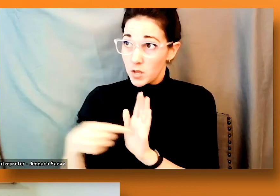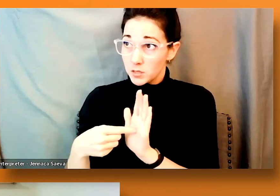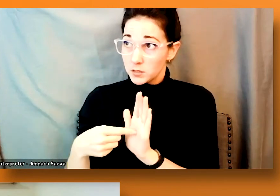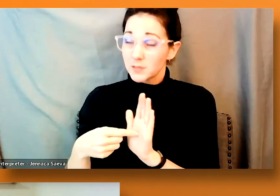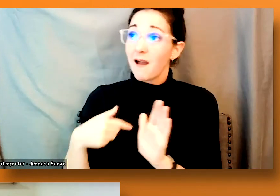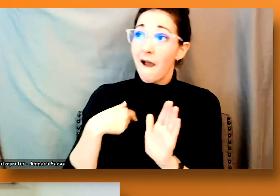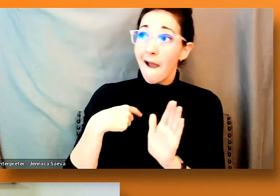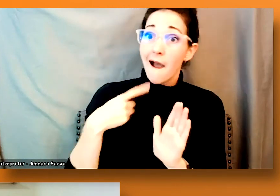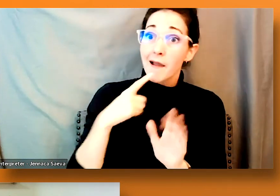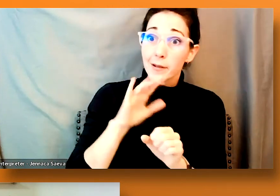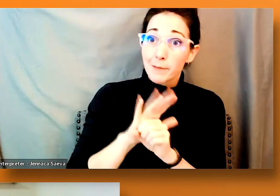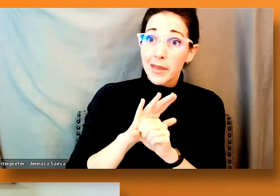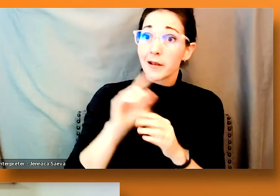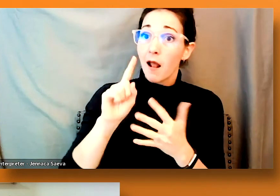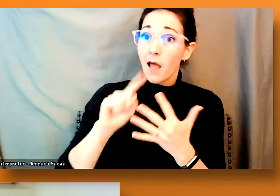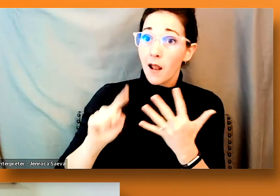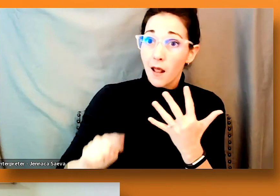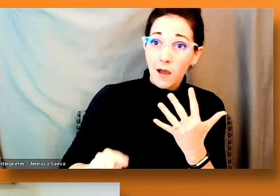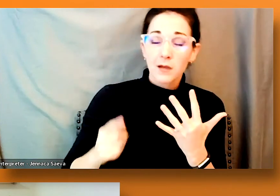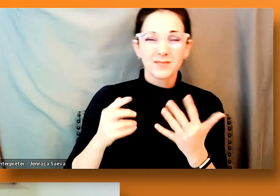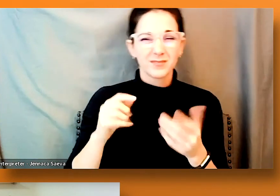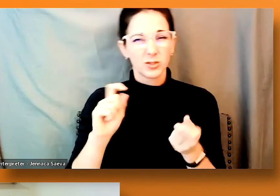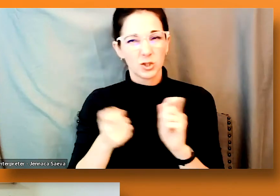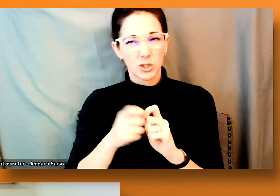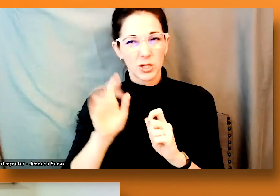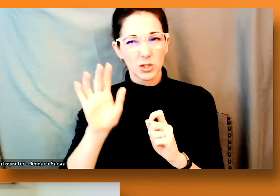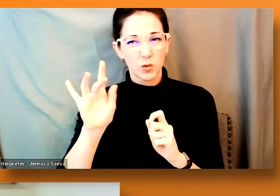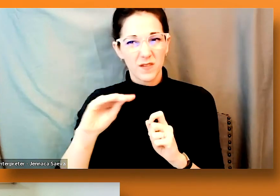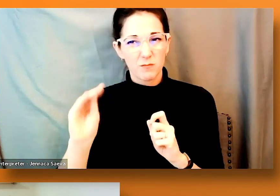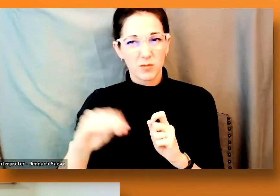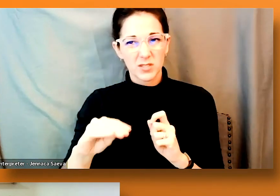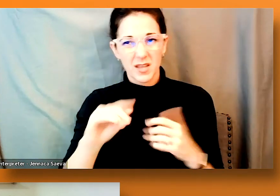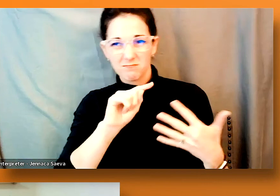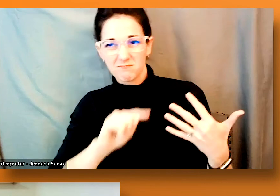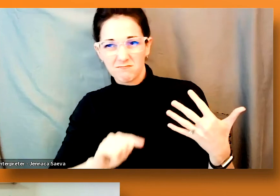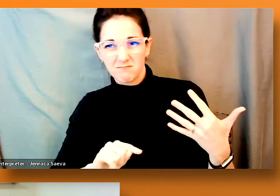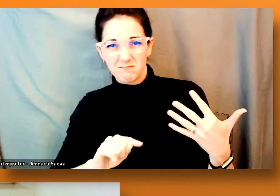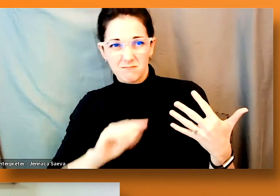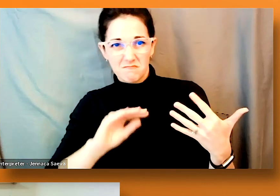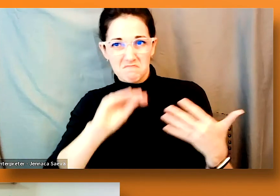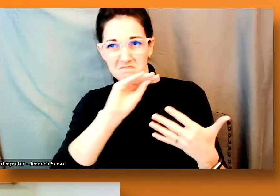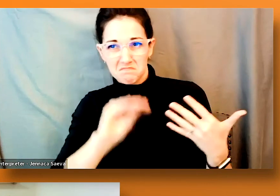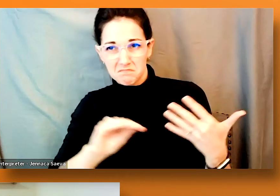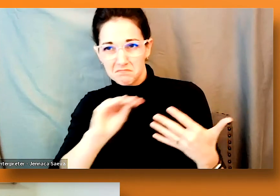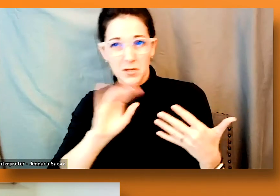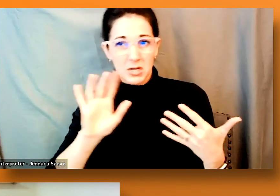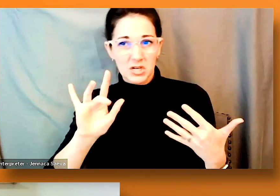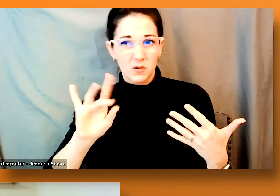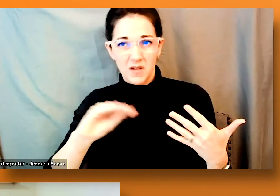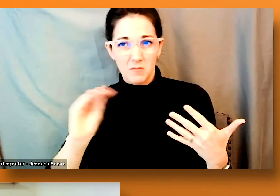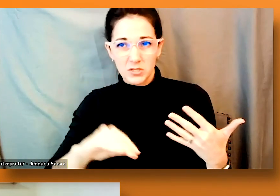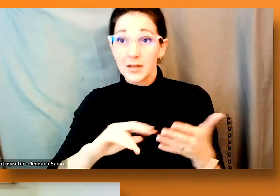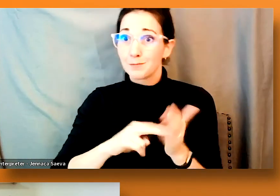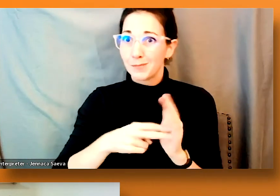And if you're adjusting your effort by more than 25%, you're probably deviating from what you had originally sought out to do